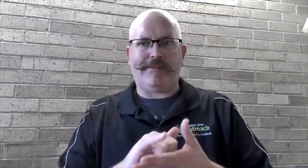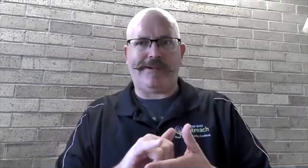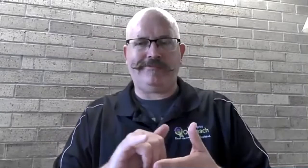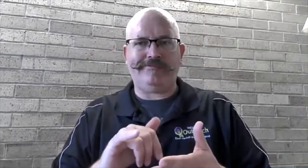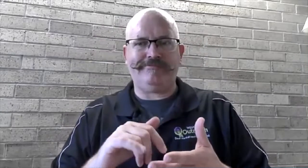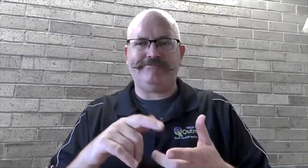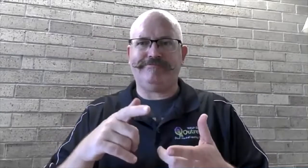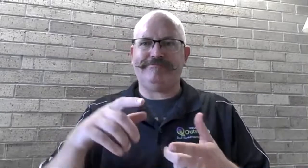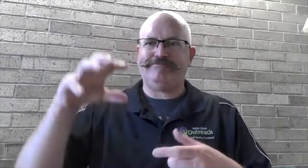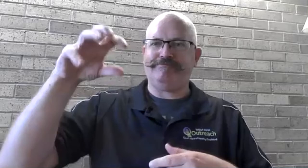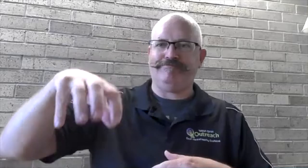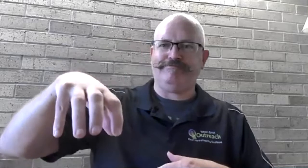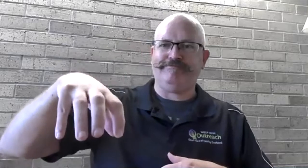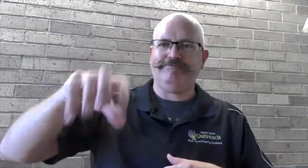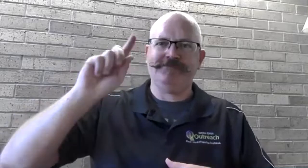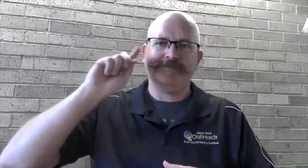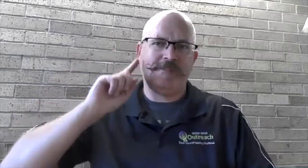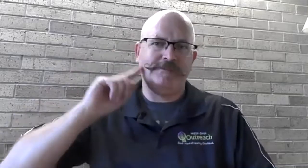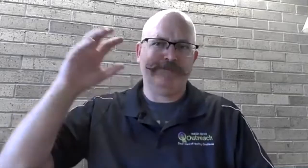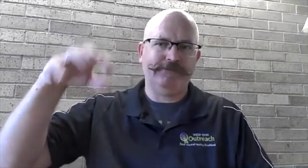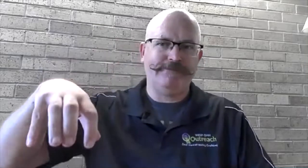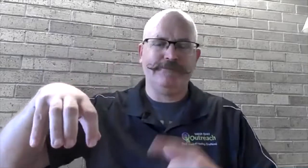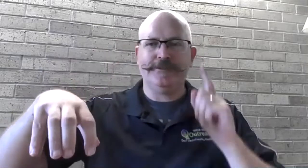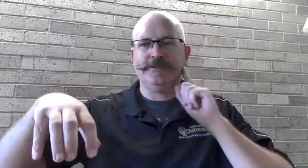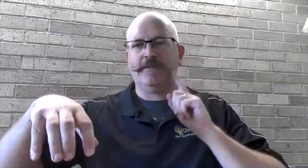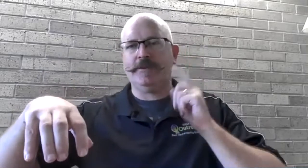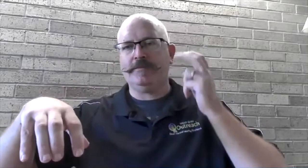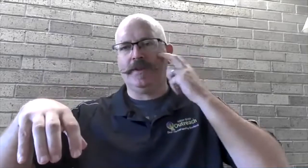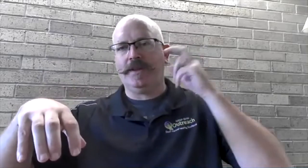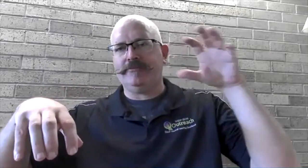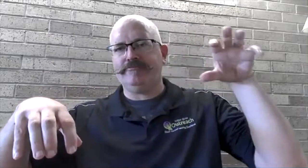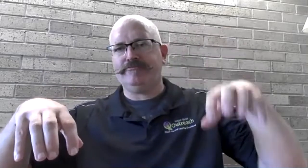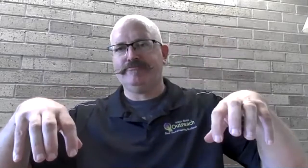(Scott). Wow! I didn't realize that when you're talking about the differences in the deaf and Deafblind